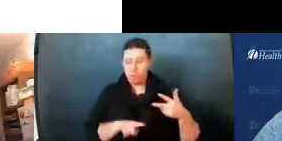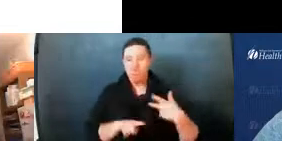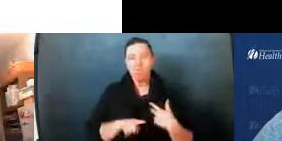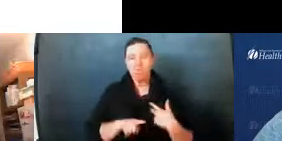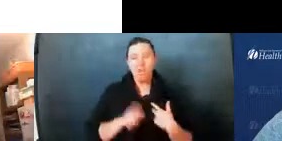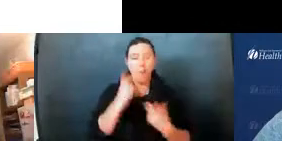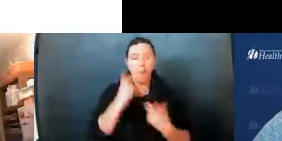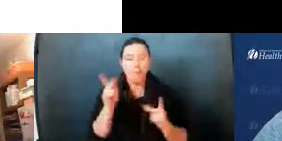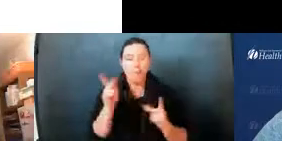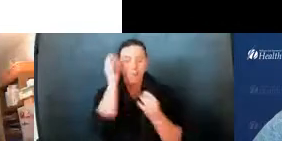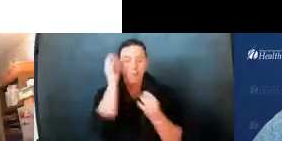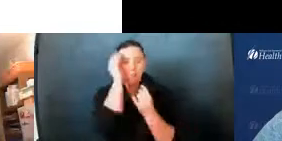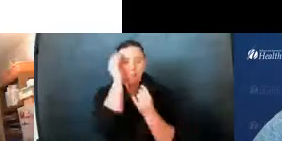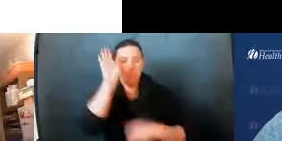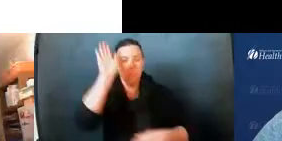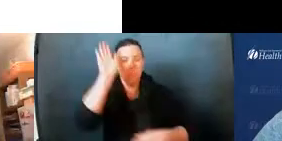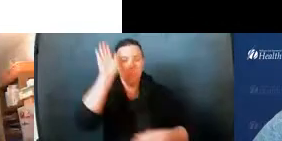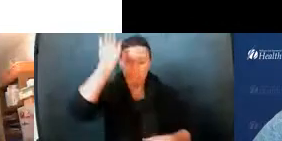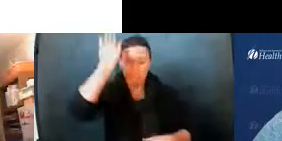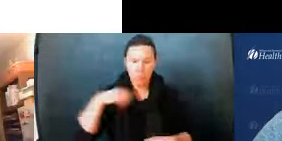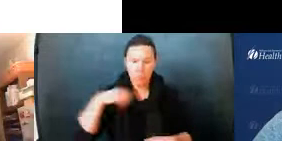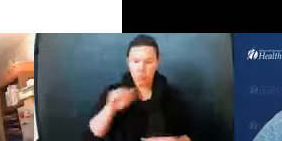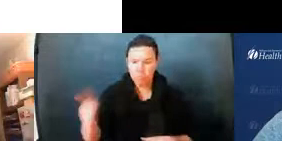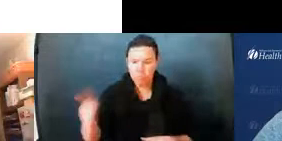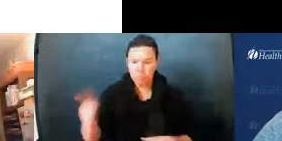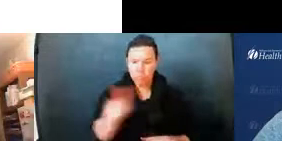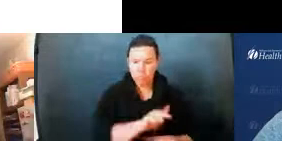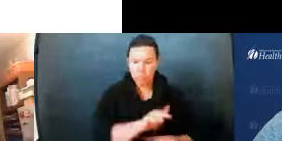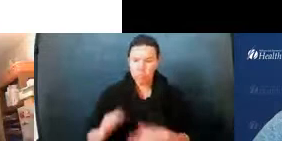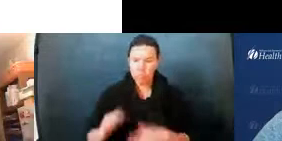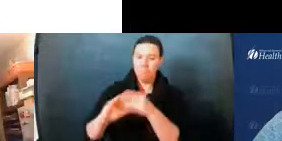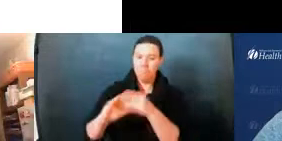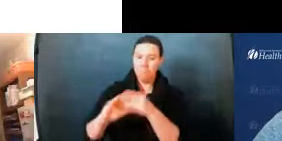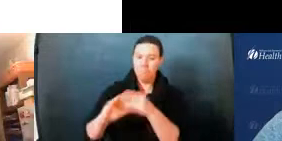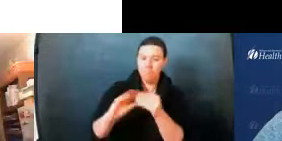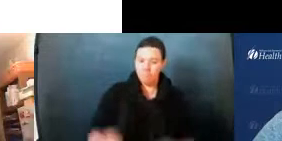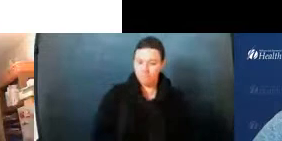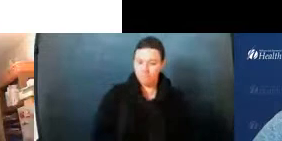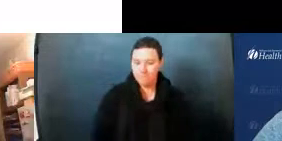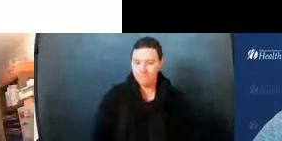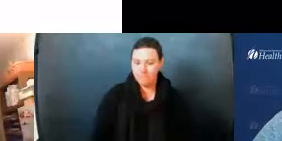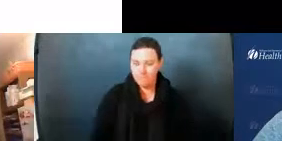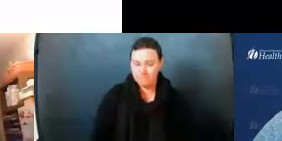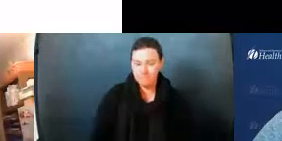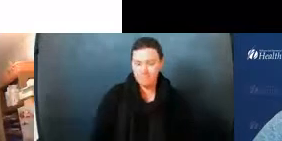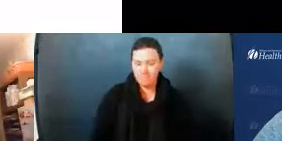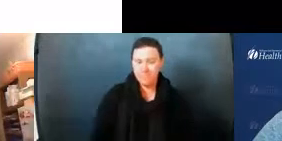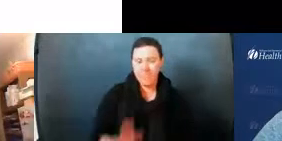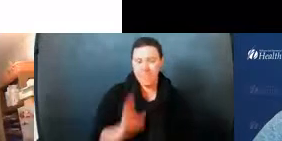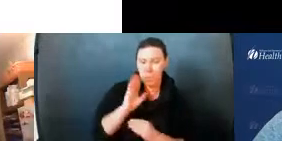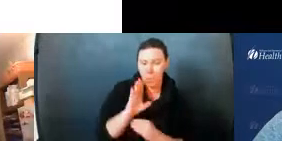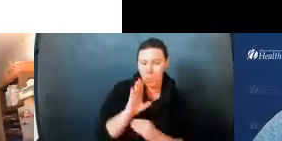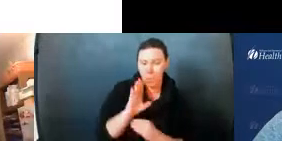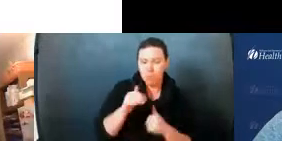and we'll allow the team to kind of gauge timing, but we'll try and allow people to talk as much as we can.